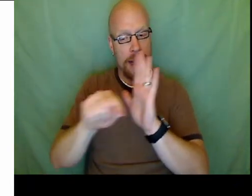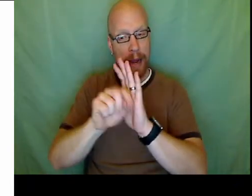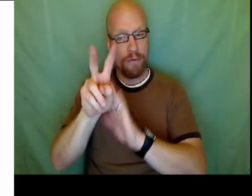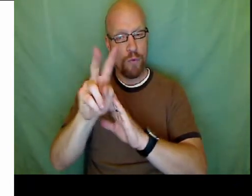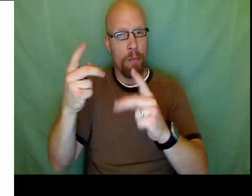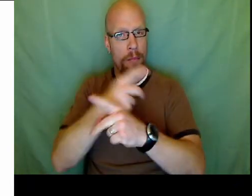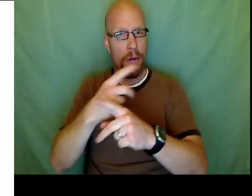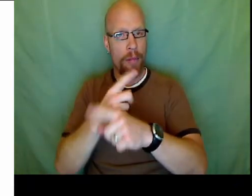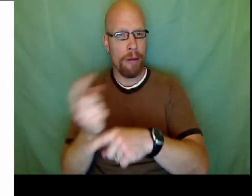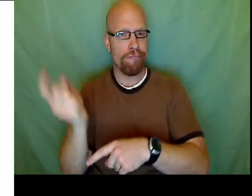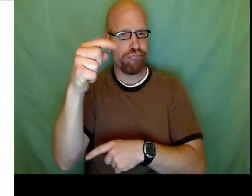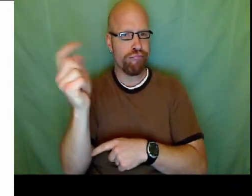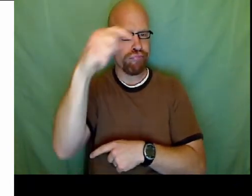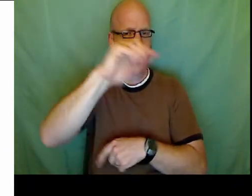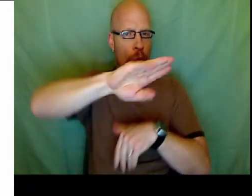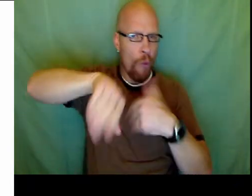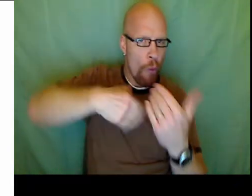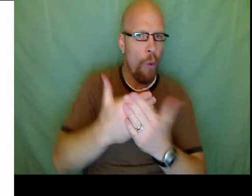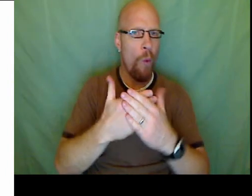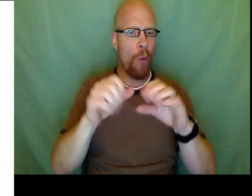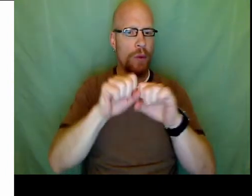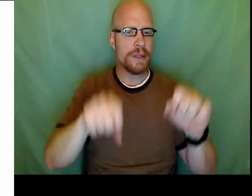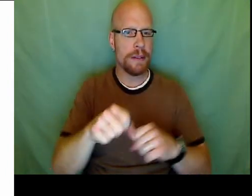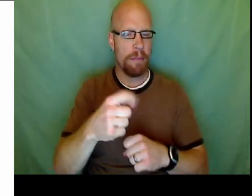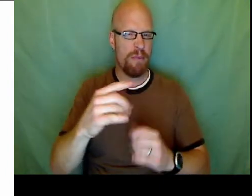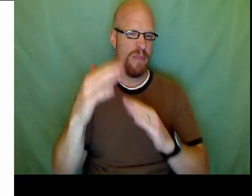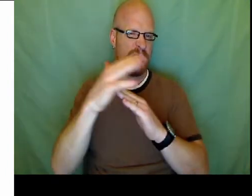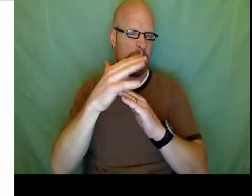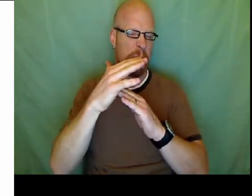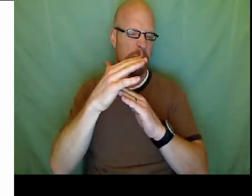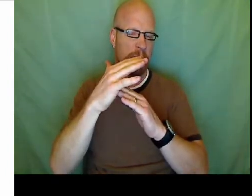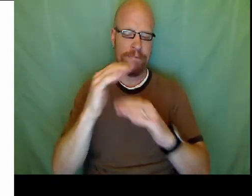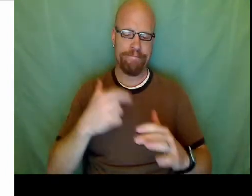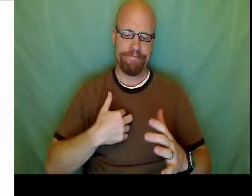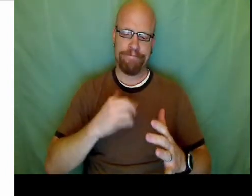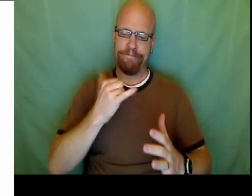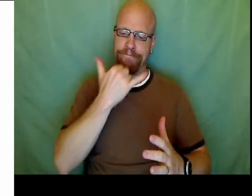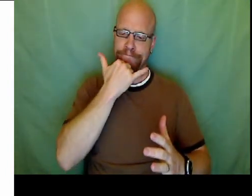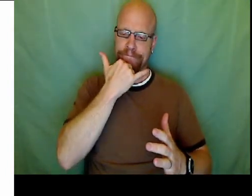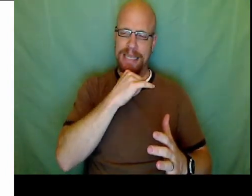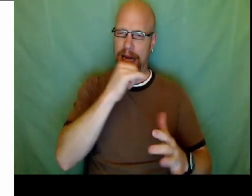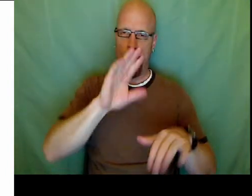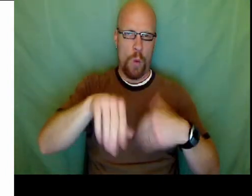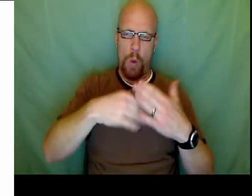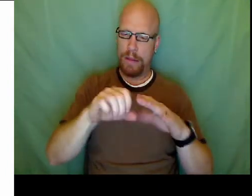through by -2 throughout the whole equation system, I mean,